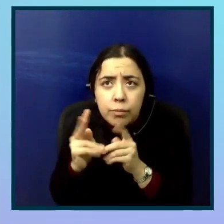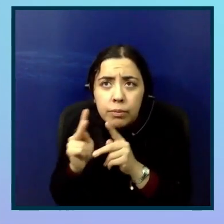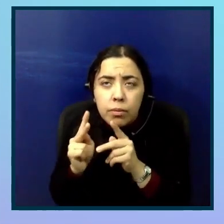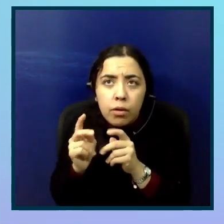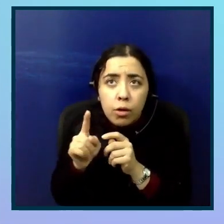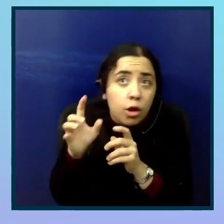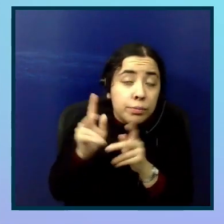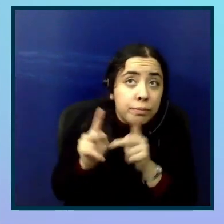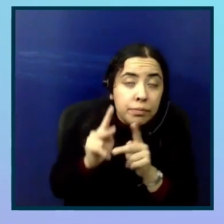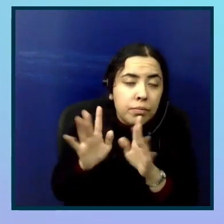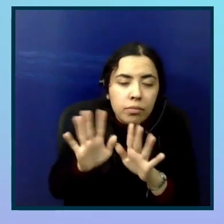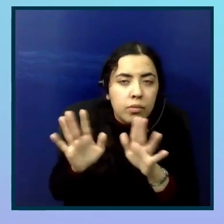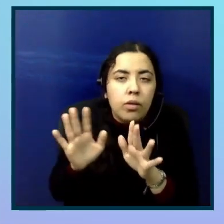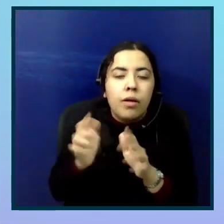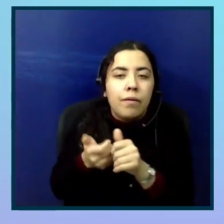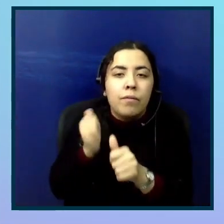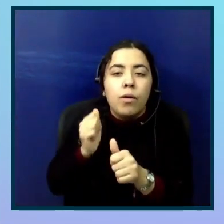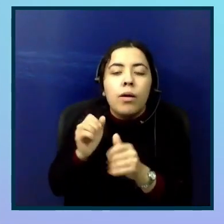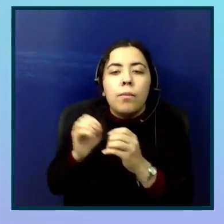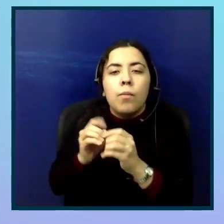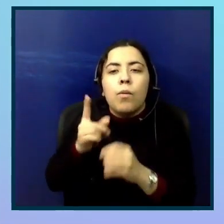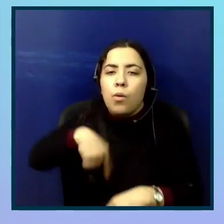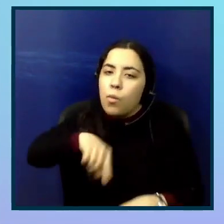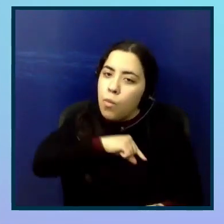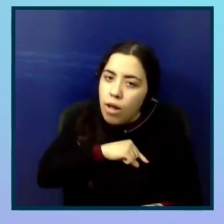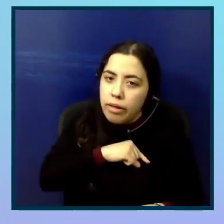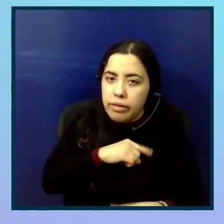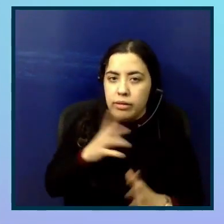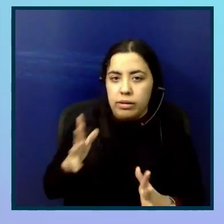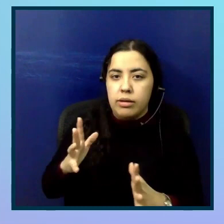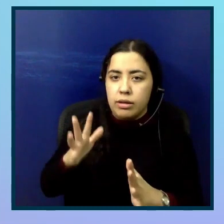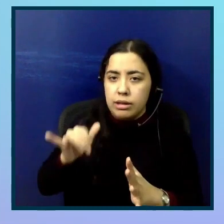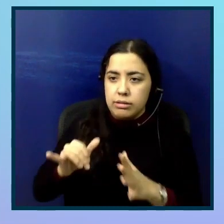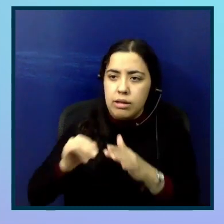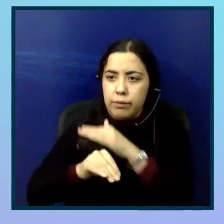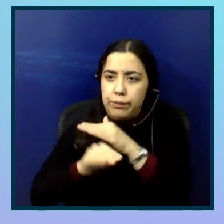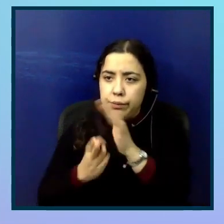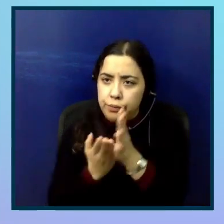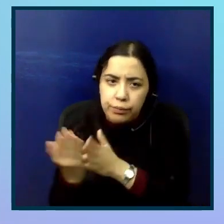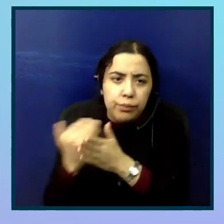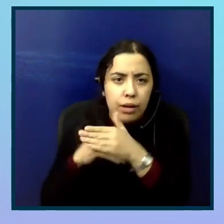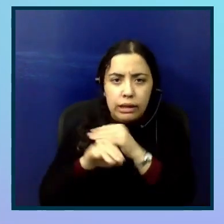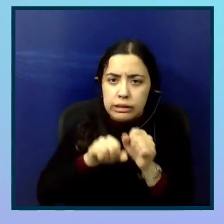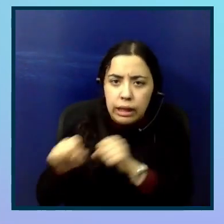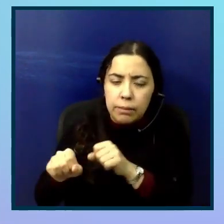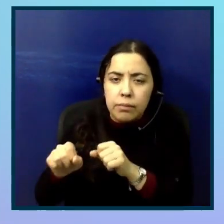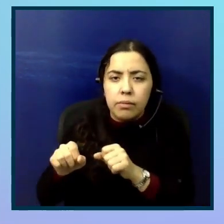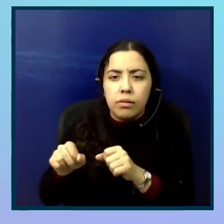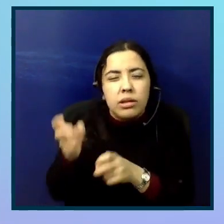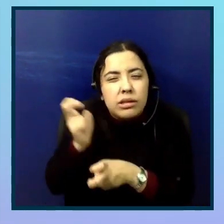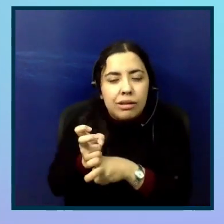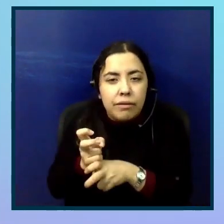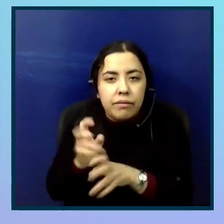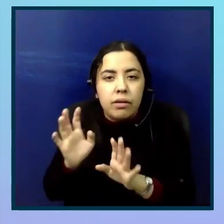I consider sort of more qualitative measures, which are tough to build KPIs around. But I think that thinking about the,